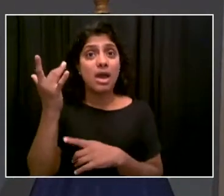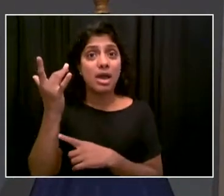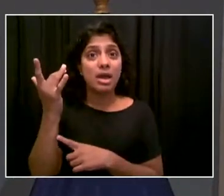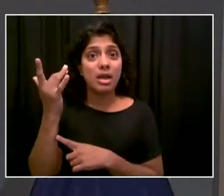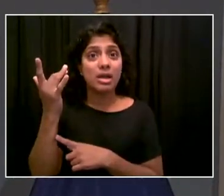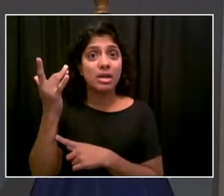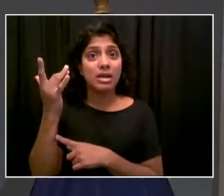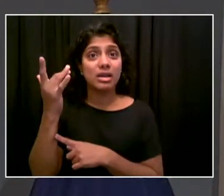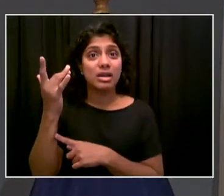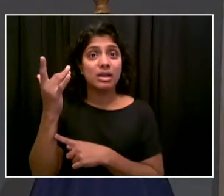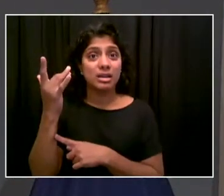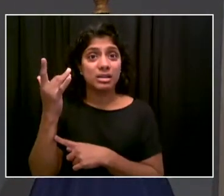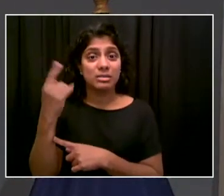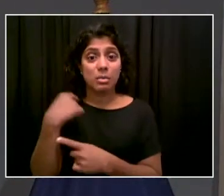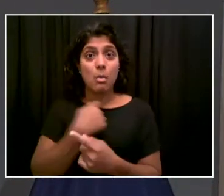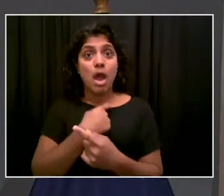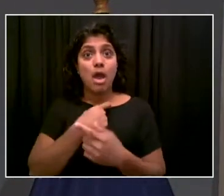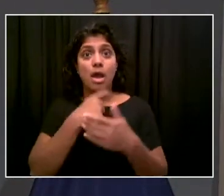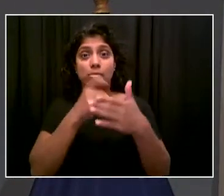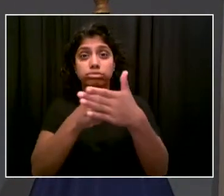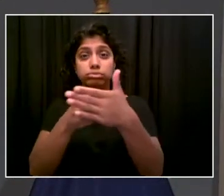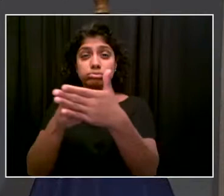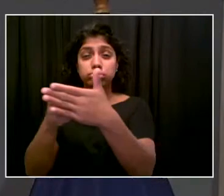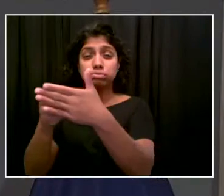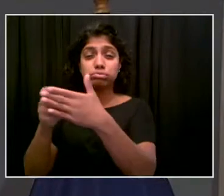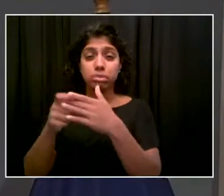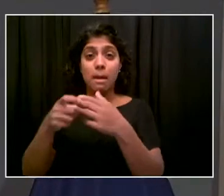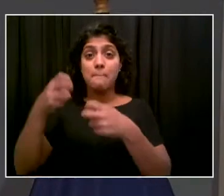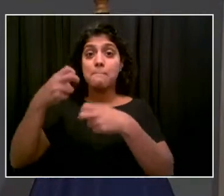CONGESTION